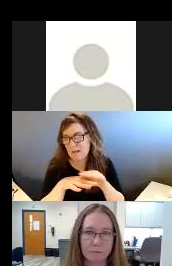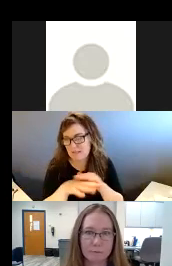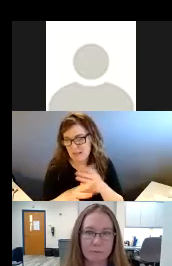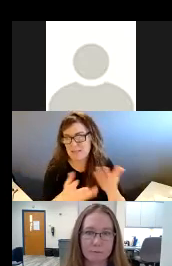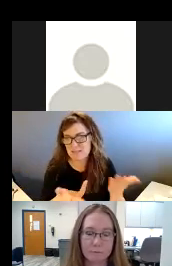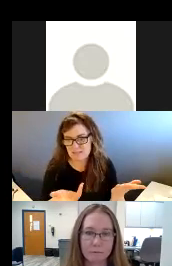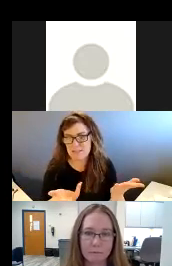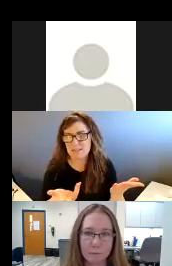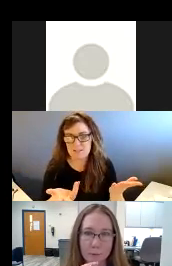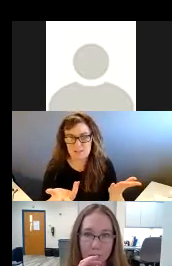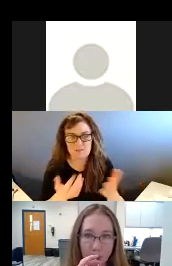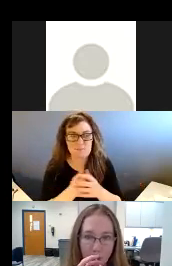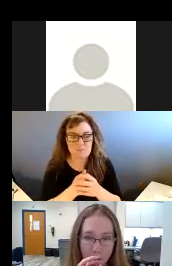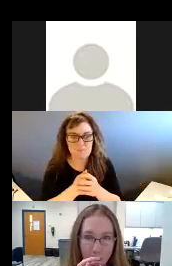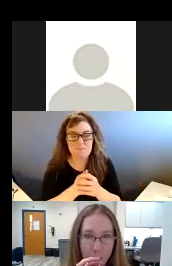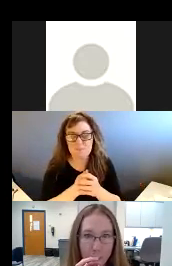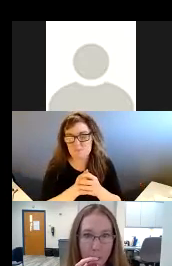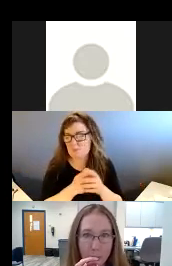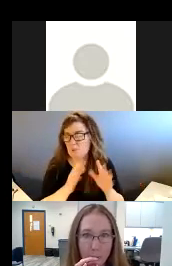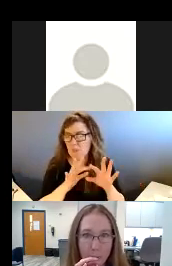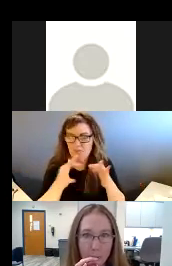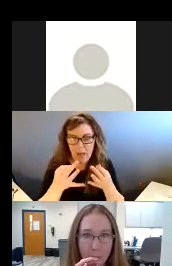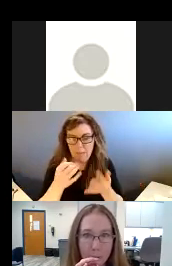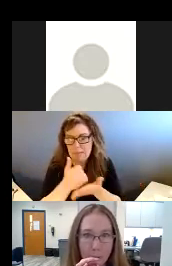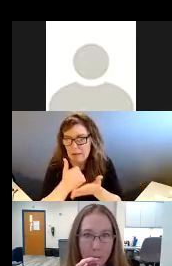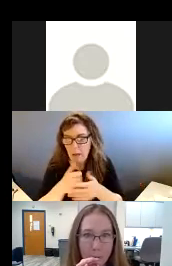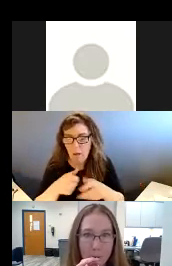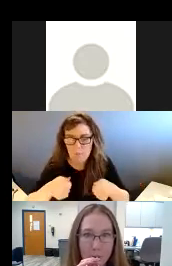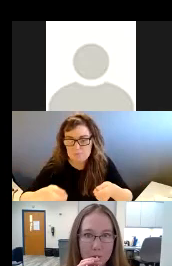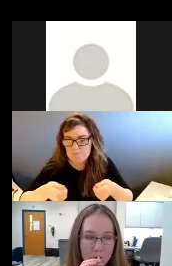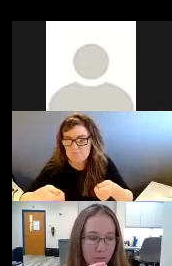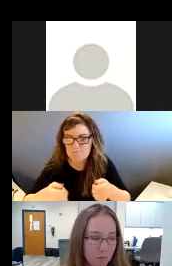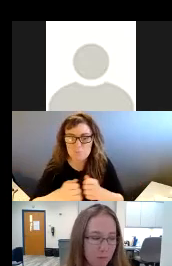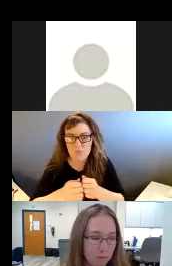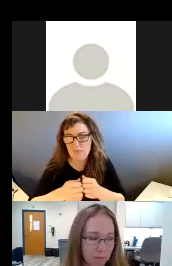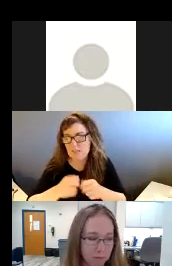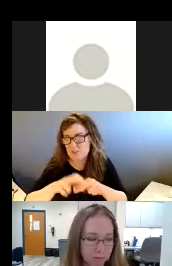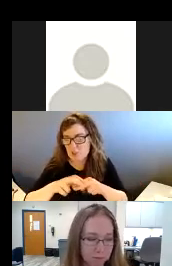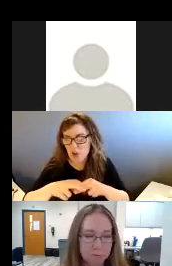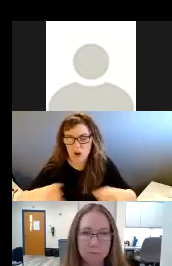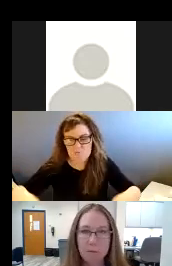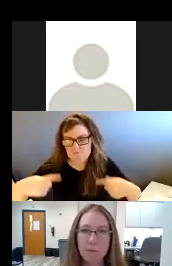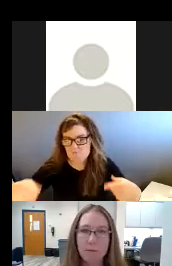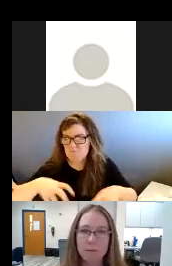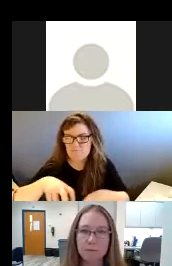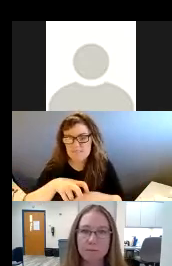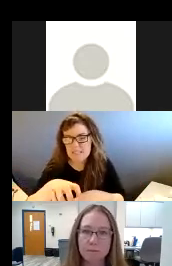MANAGE HIS CHAIR AND HIS EQUIPMENT AROUND.